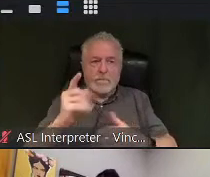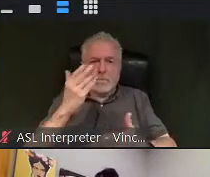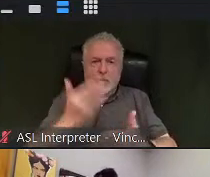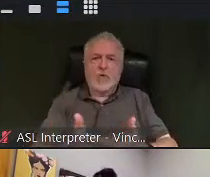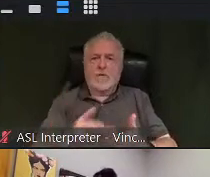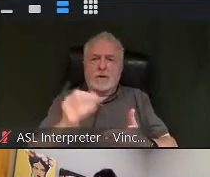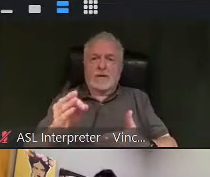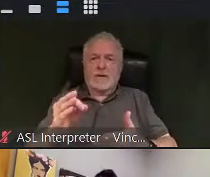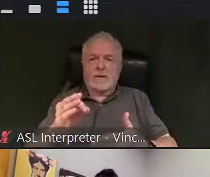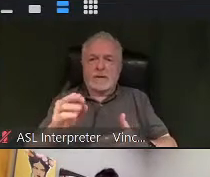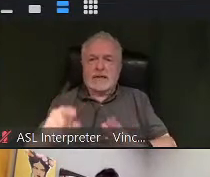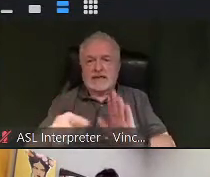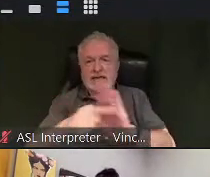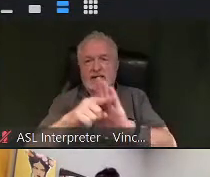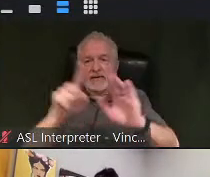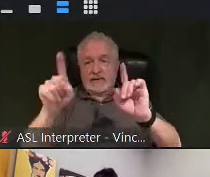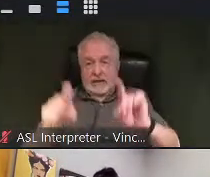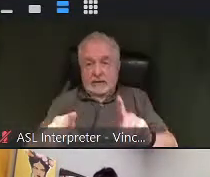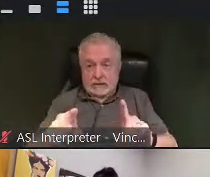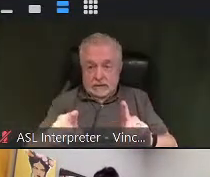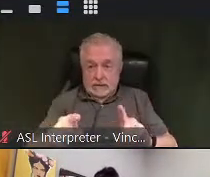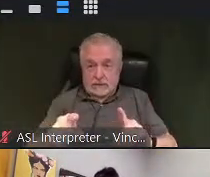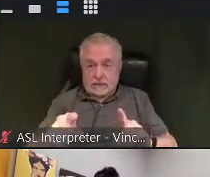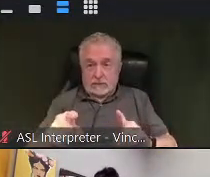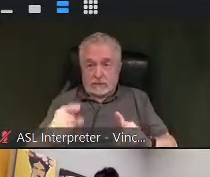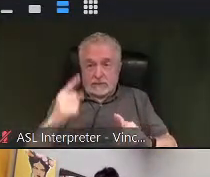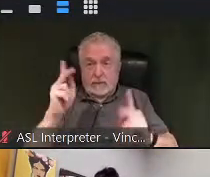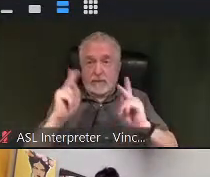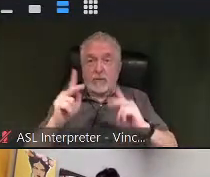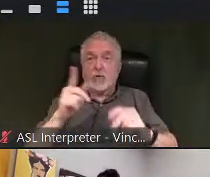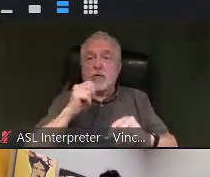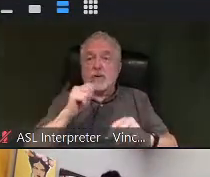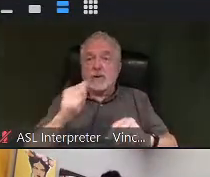a negative test for people who are not vaccinated.